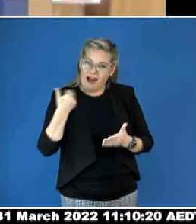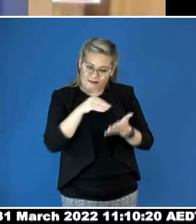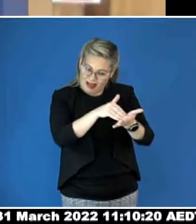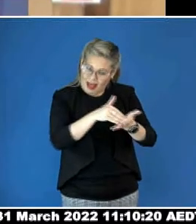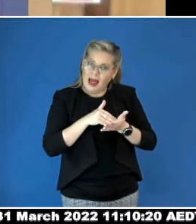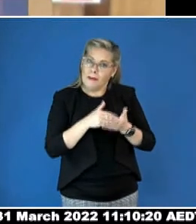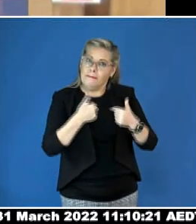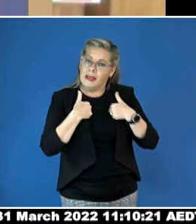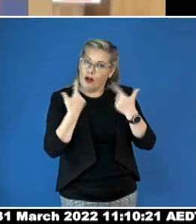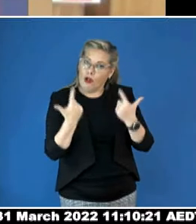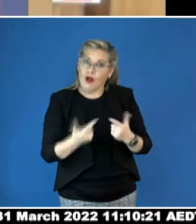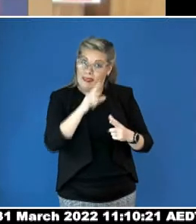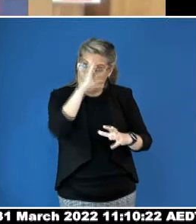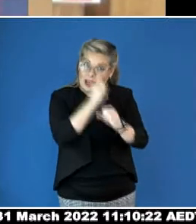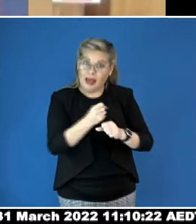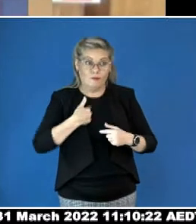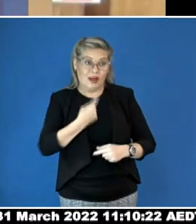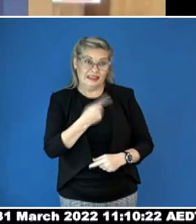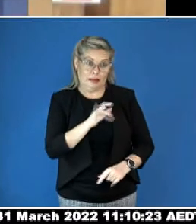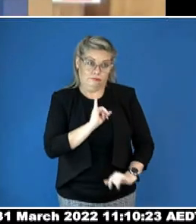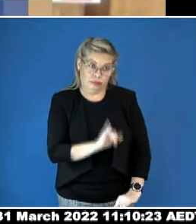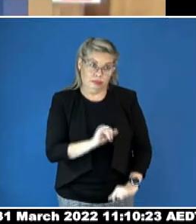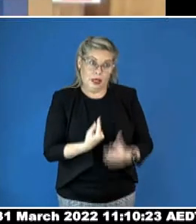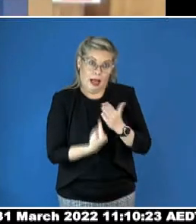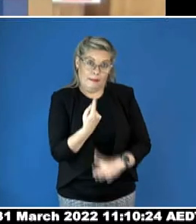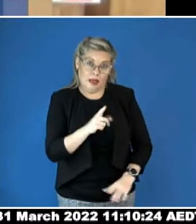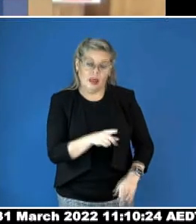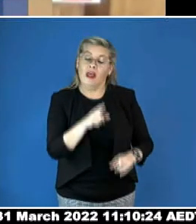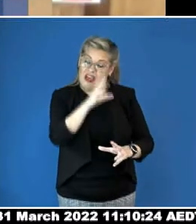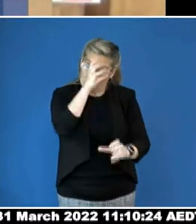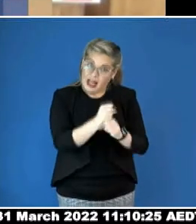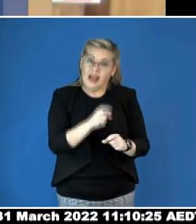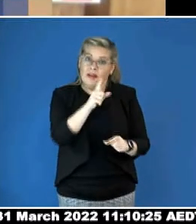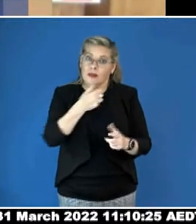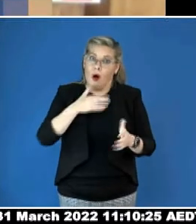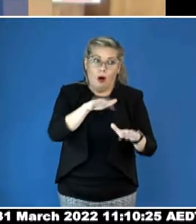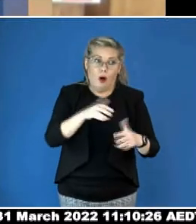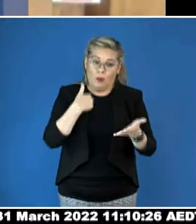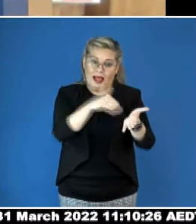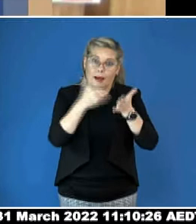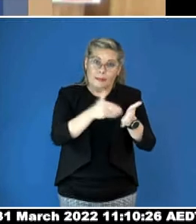down as happened. Some other workers didn't believe me and kept trying to ask me for